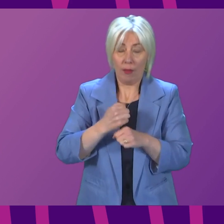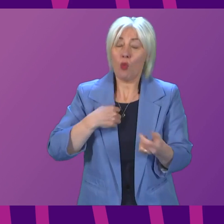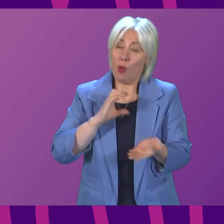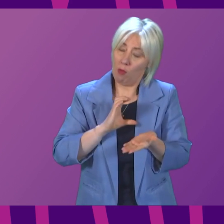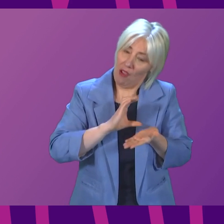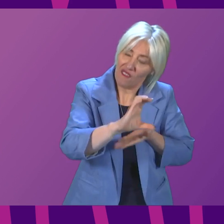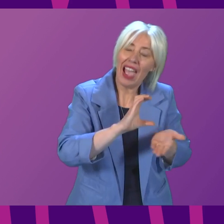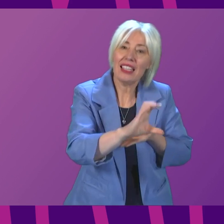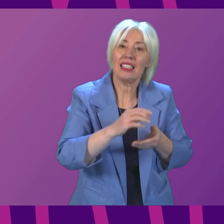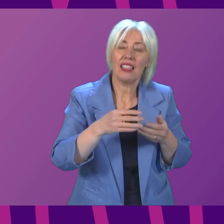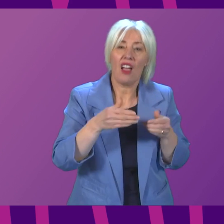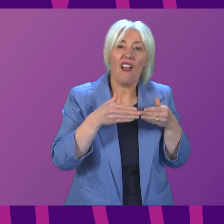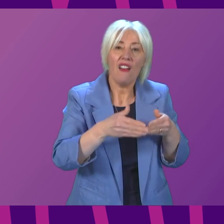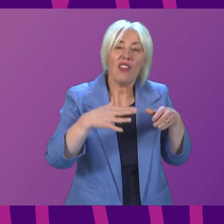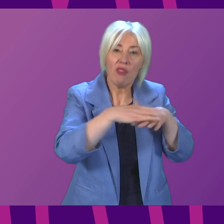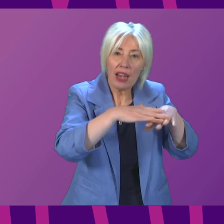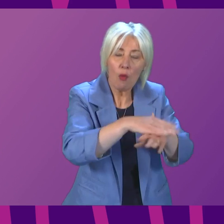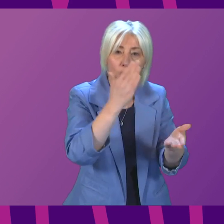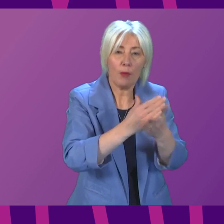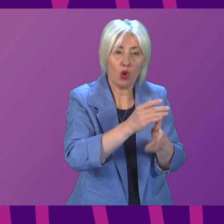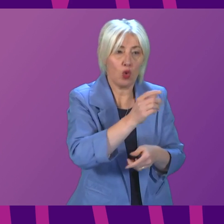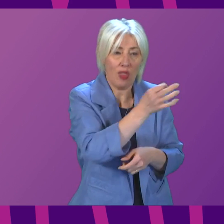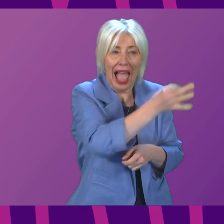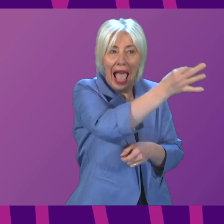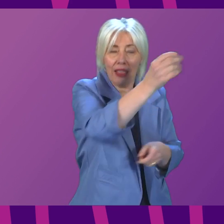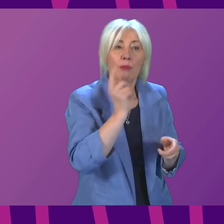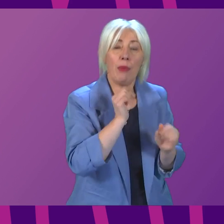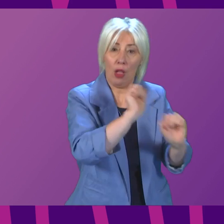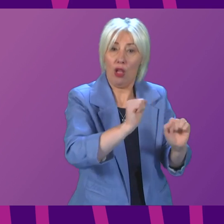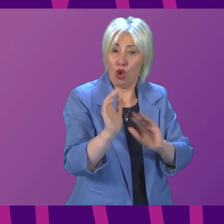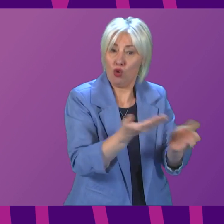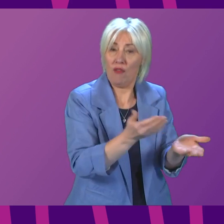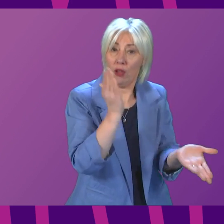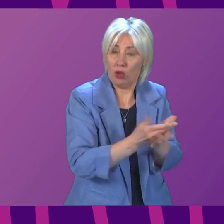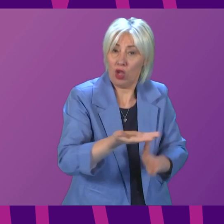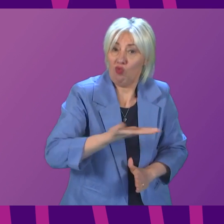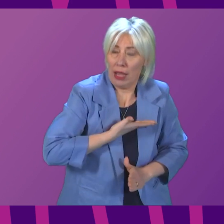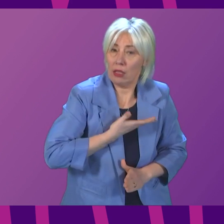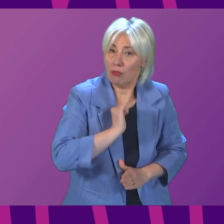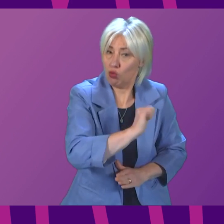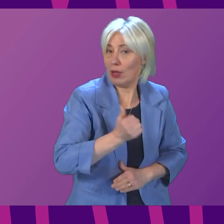network to give people on our islands the service that they have every right to expect.